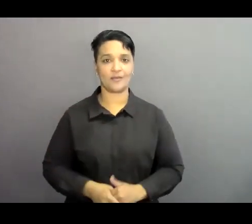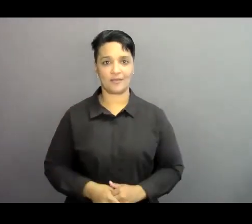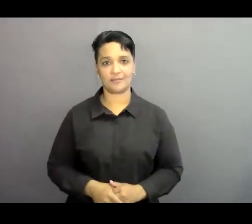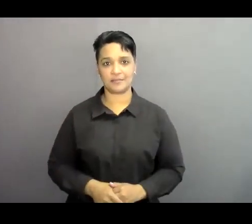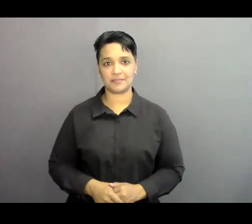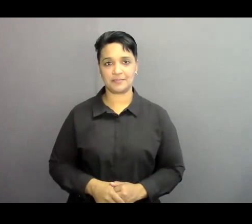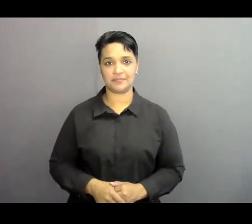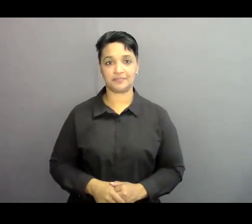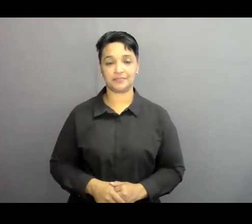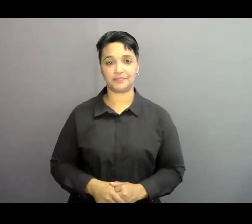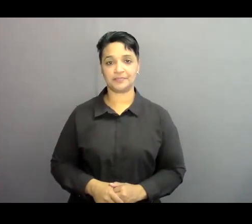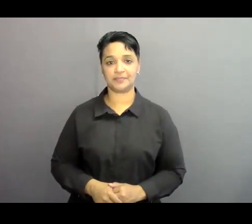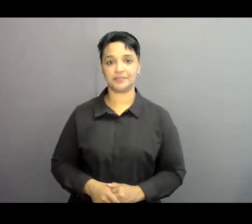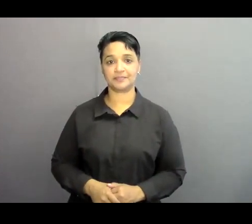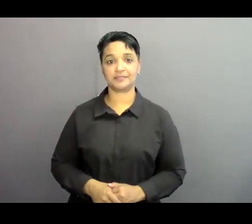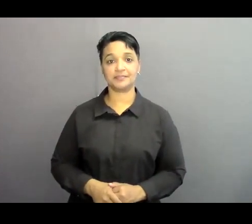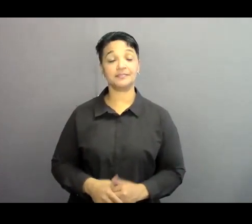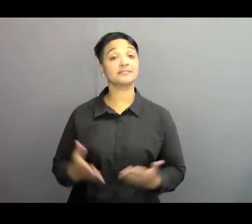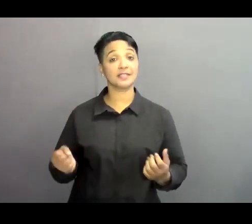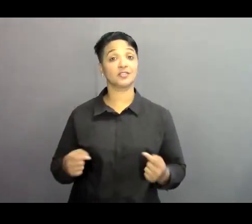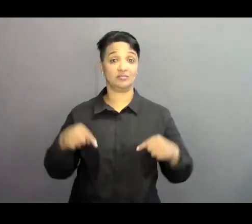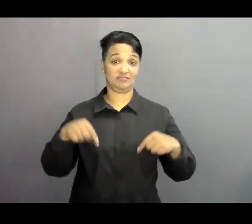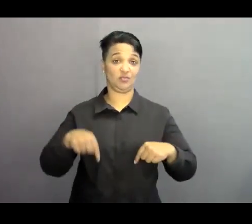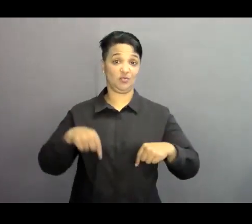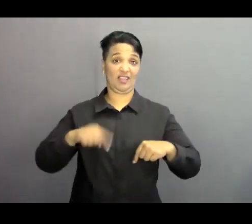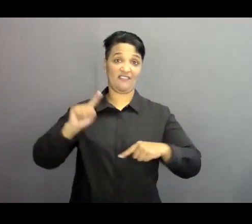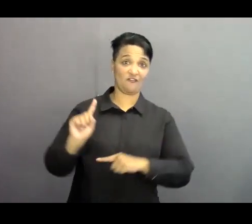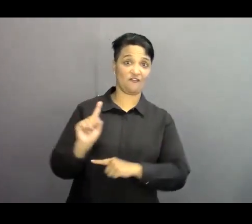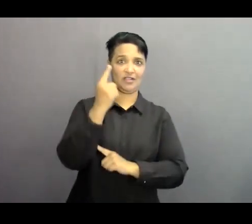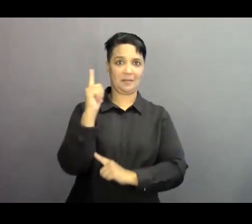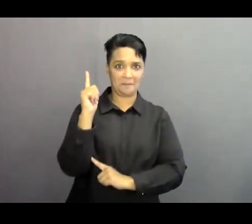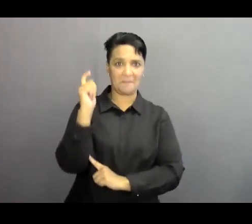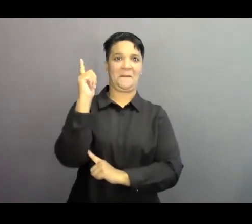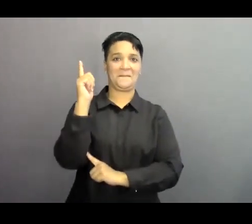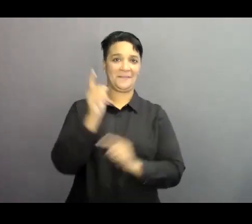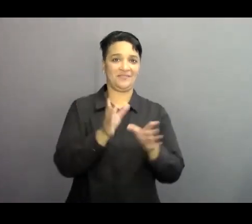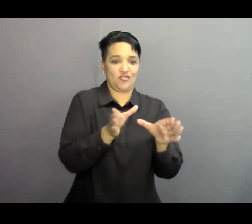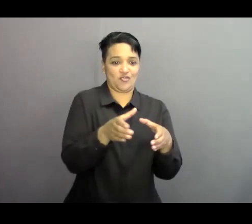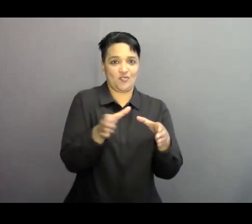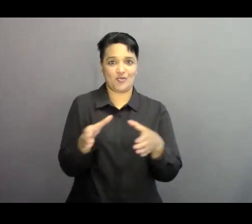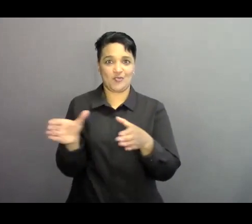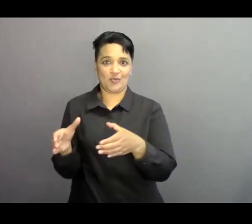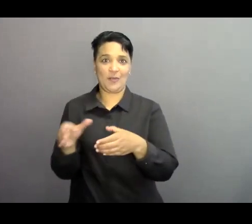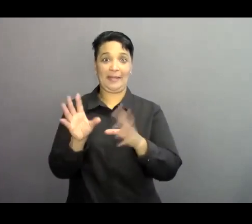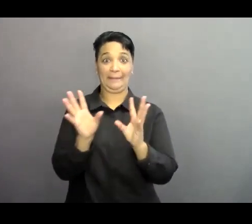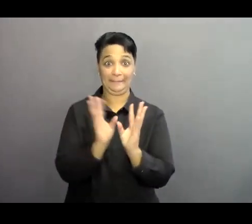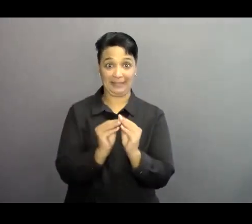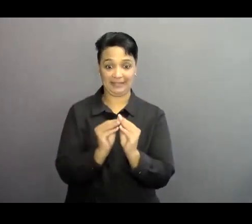So, this is our first meeting today where we get started. Next week, you will have a meeting